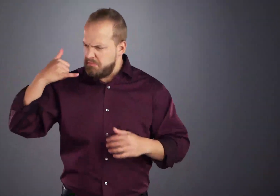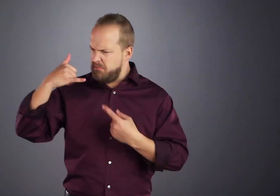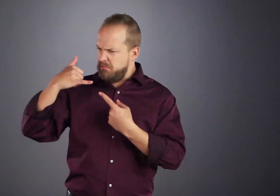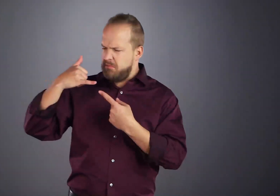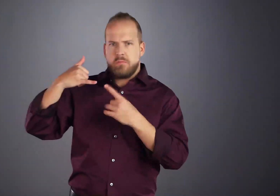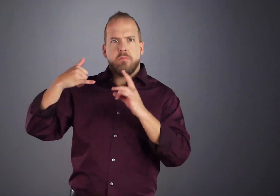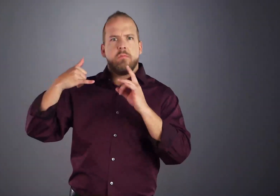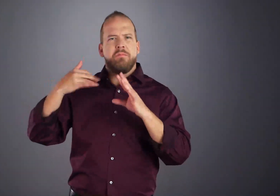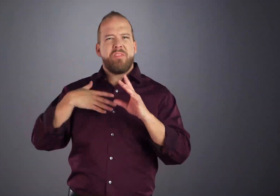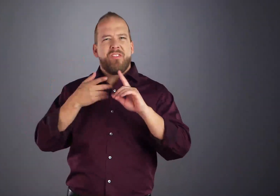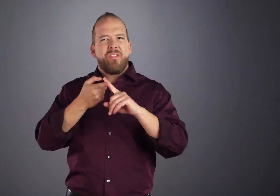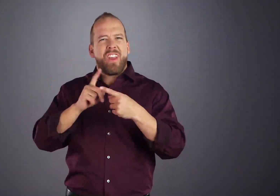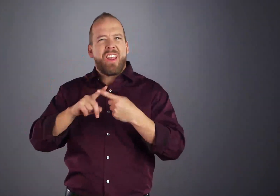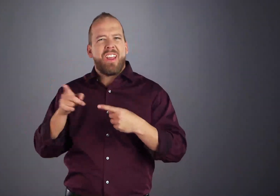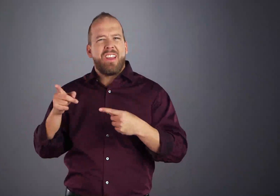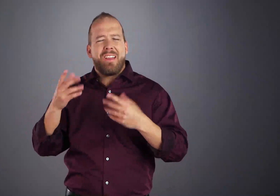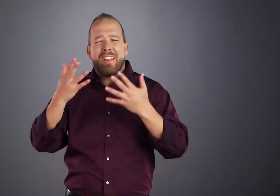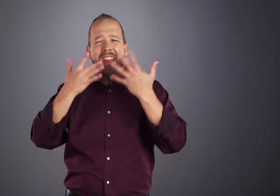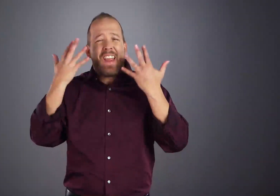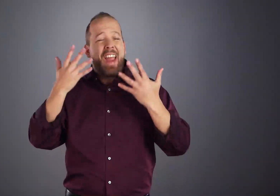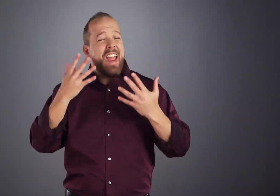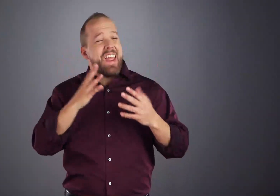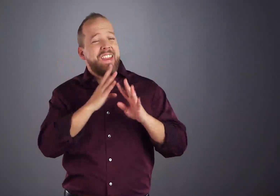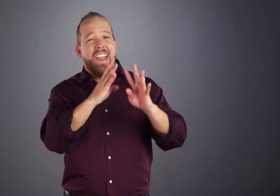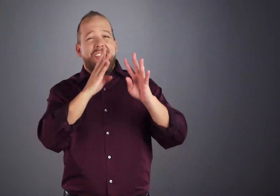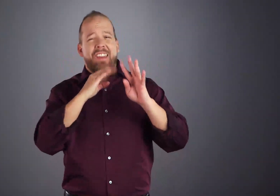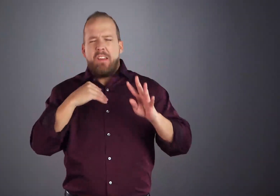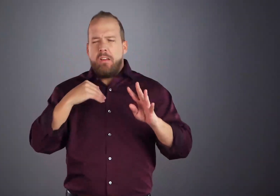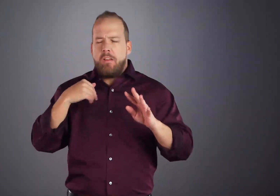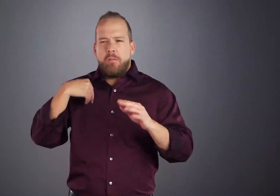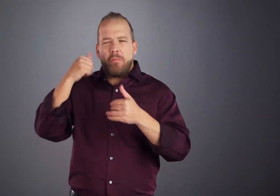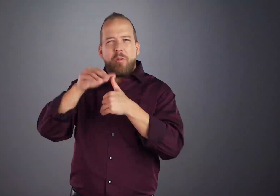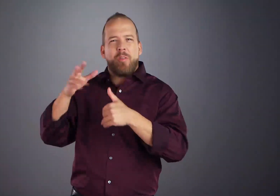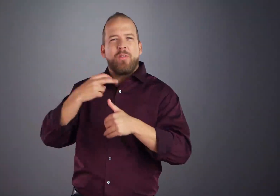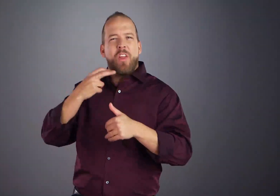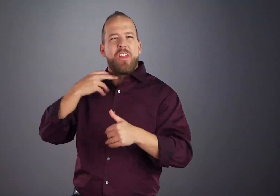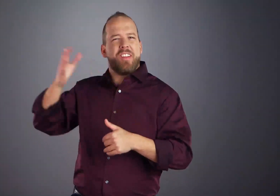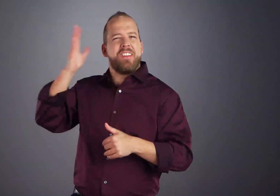The cheery voice of an old school friend asked if he might come over.